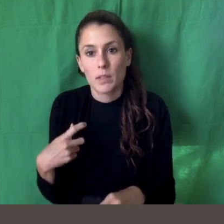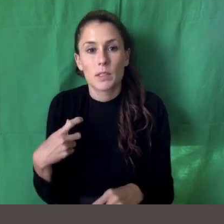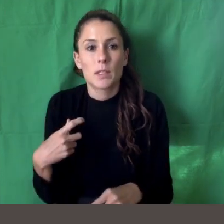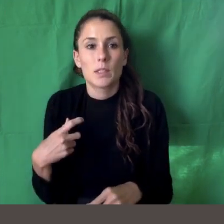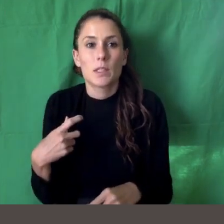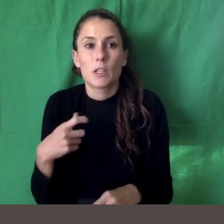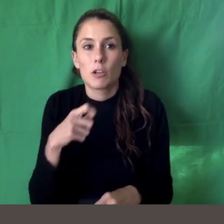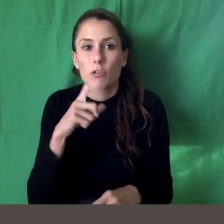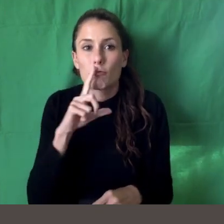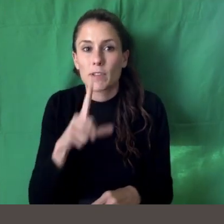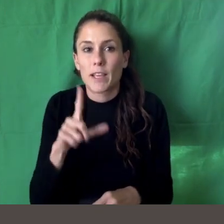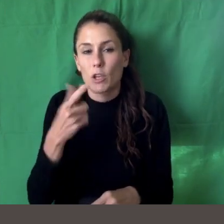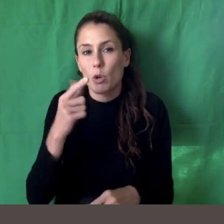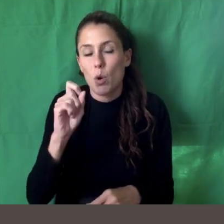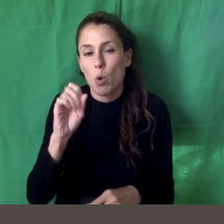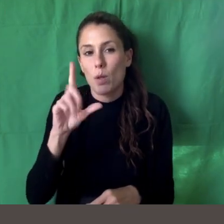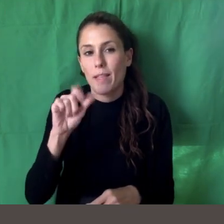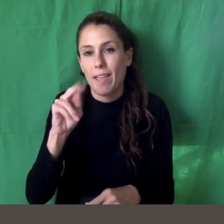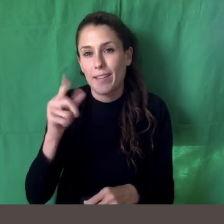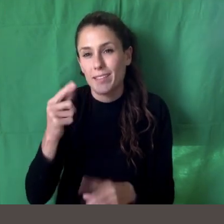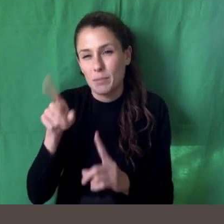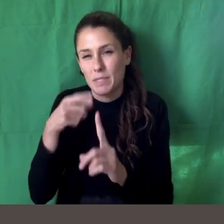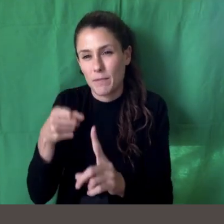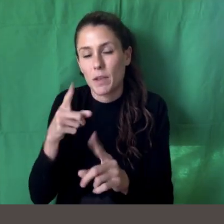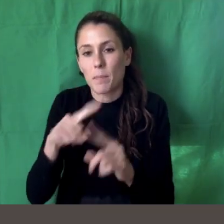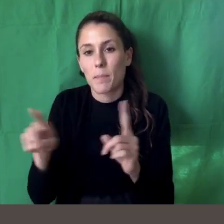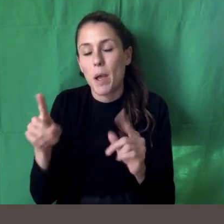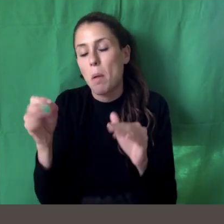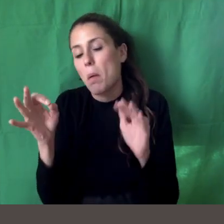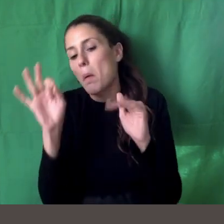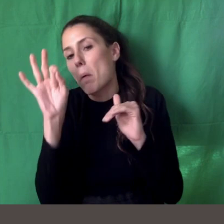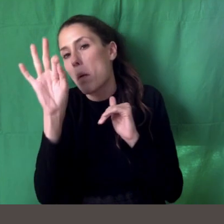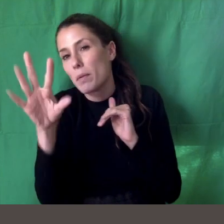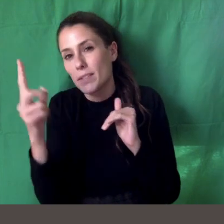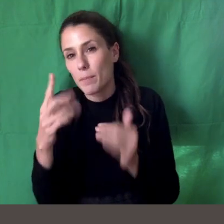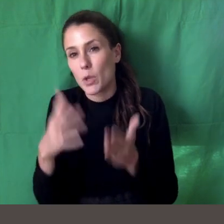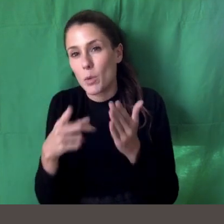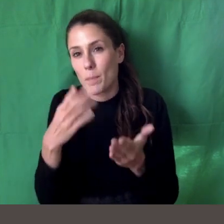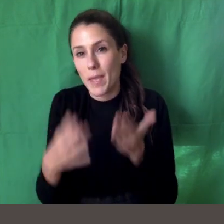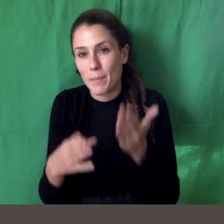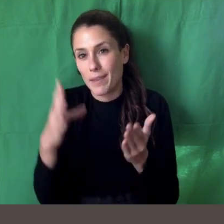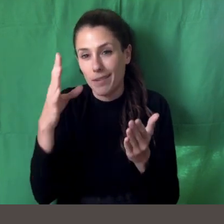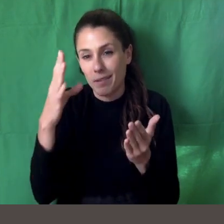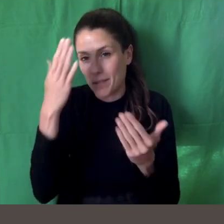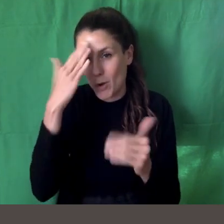since it's Golang specific but I'll give you a spoiler, something you might not have known about